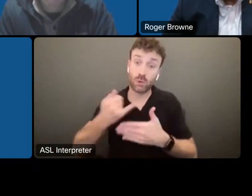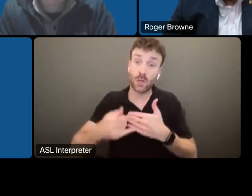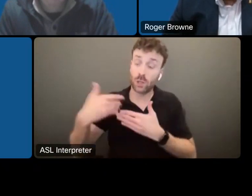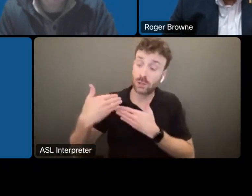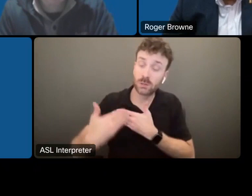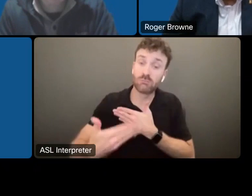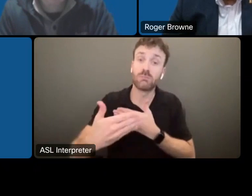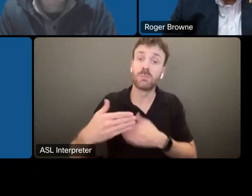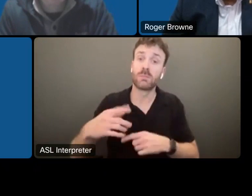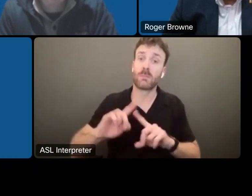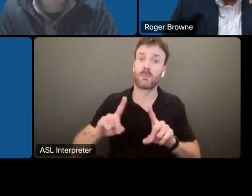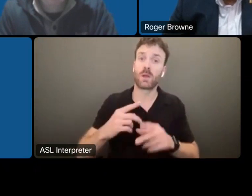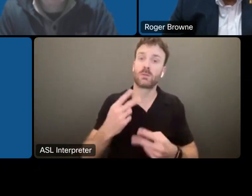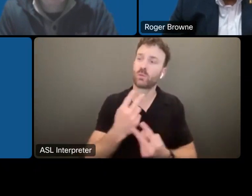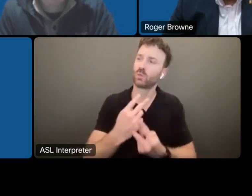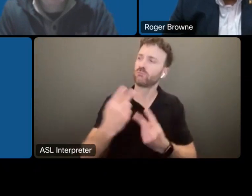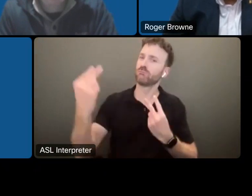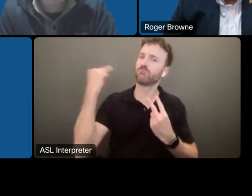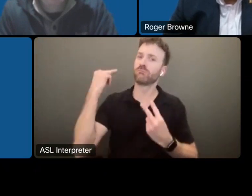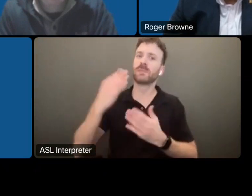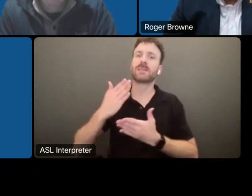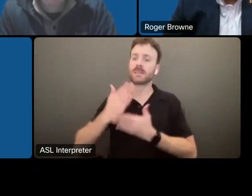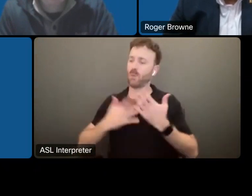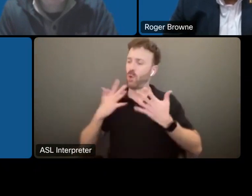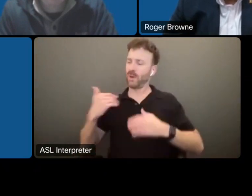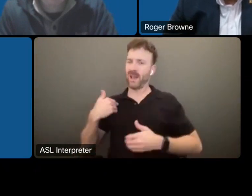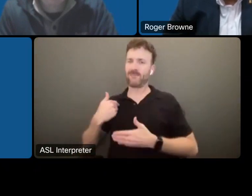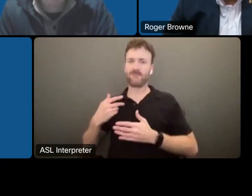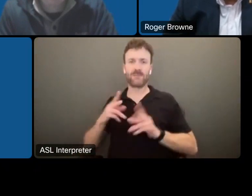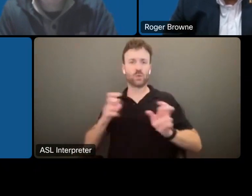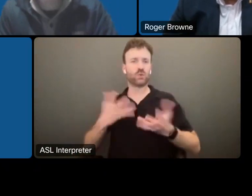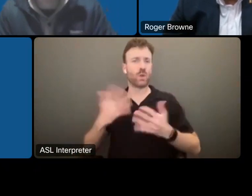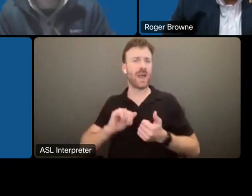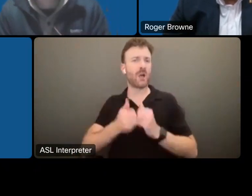pipe, but again retrospectively looking back at some of the existing issues that are there.